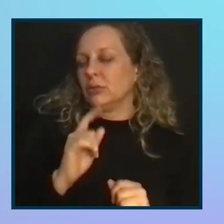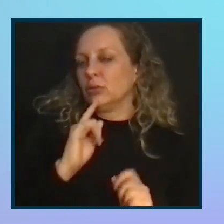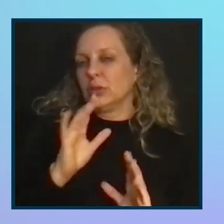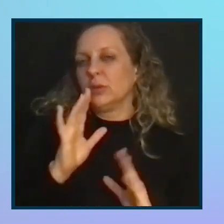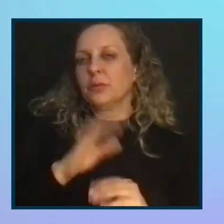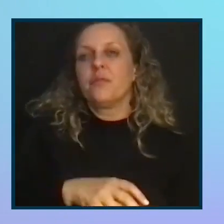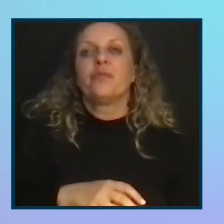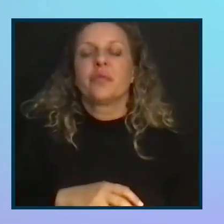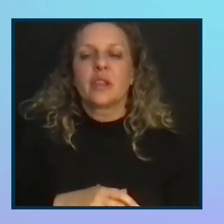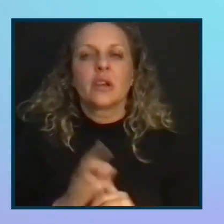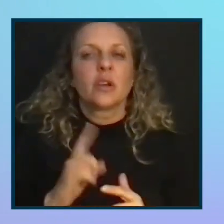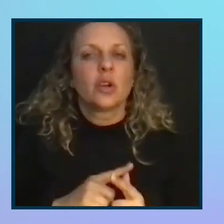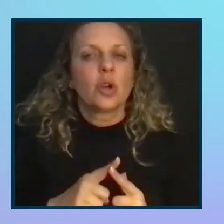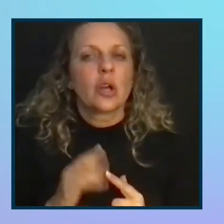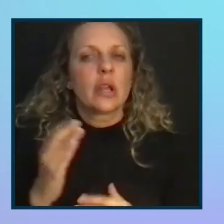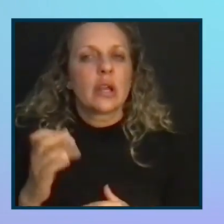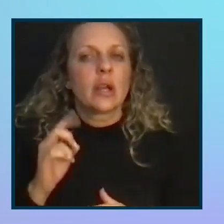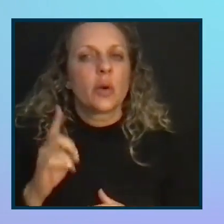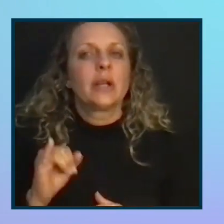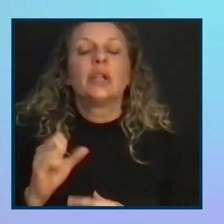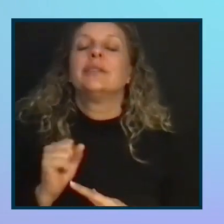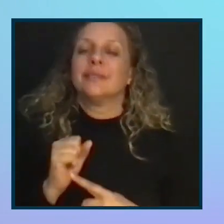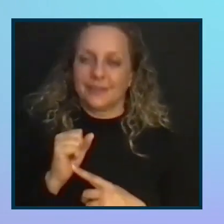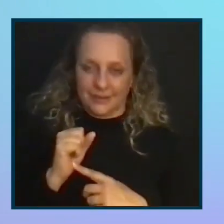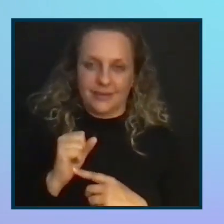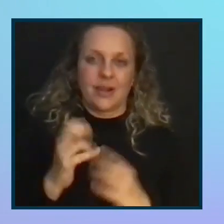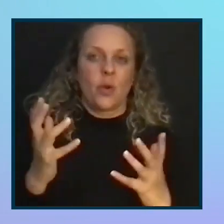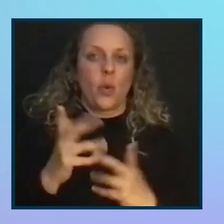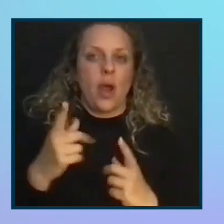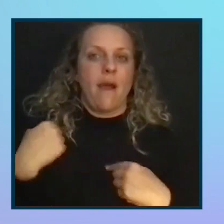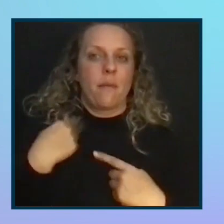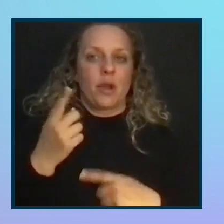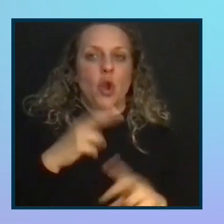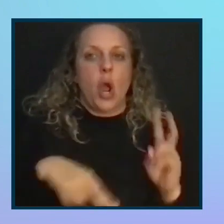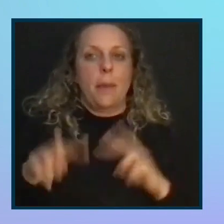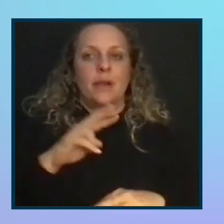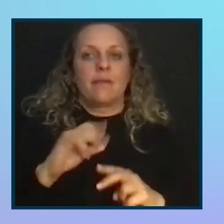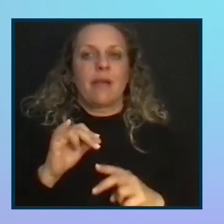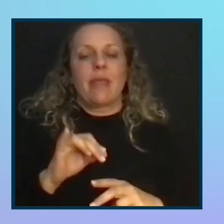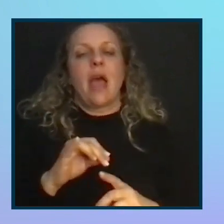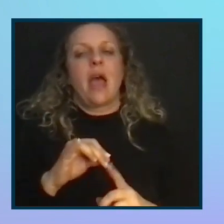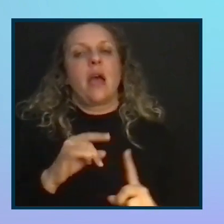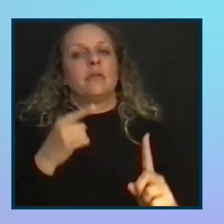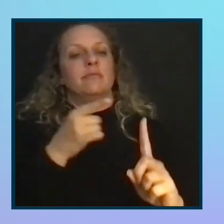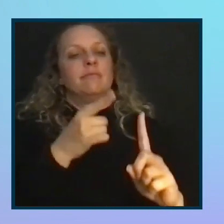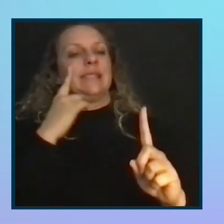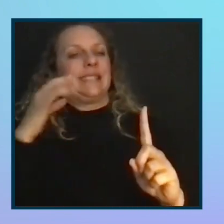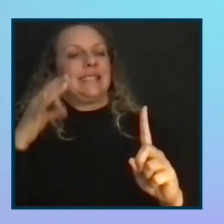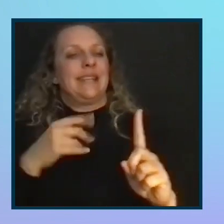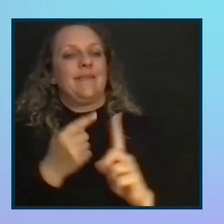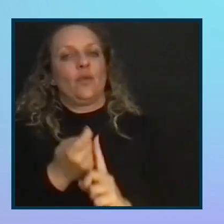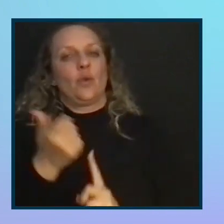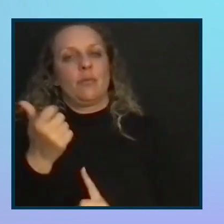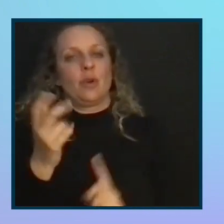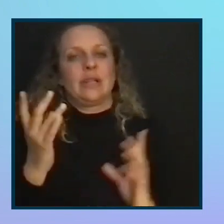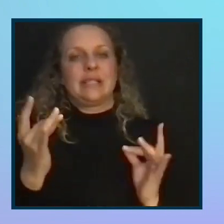So the next question is what have been your observations that led to the decision for removing sticky elements?